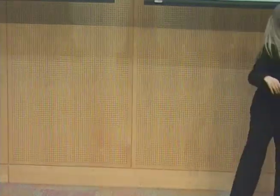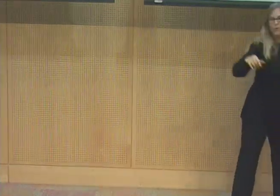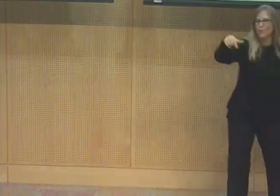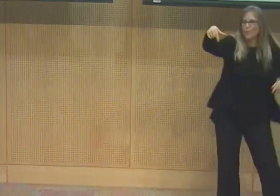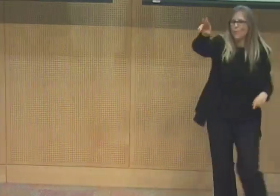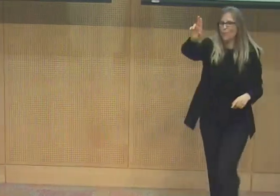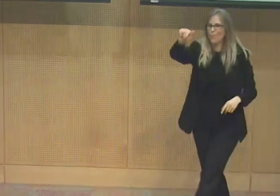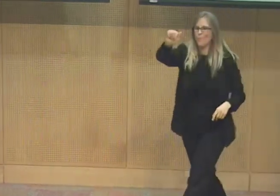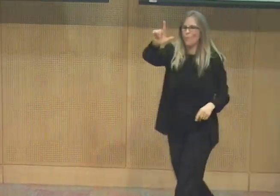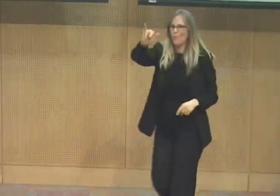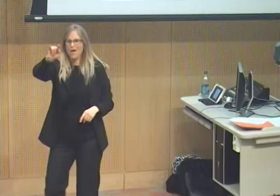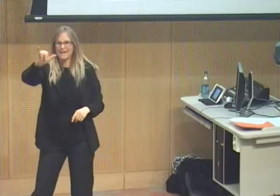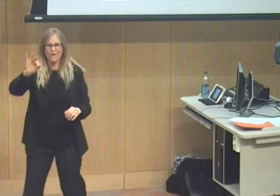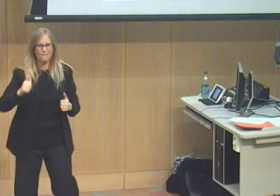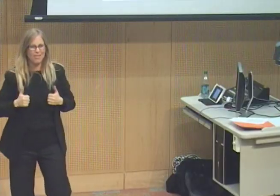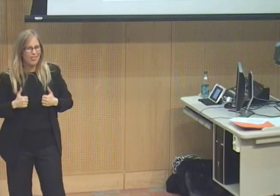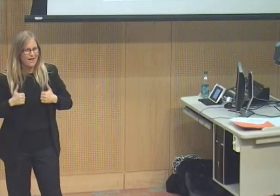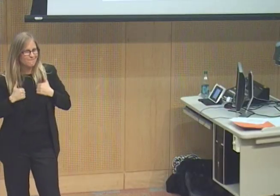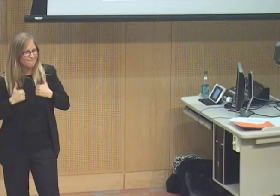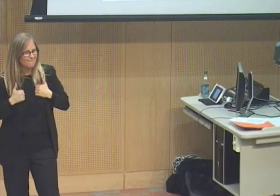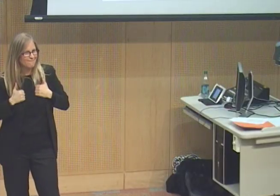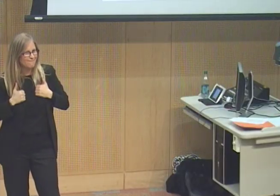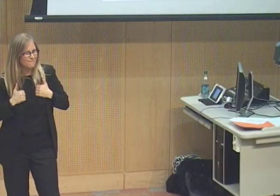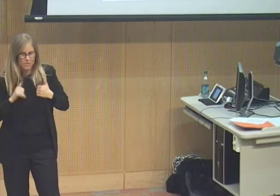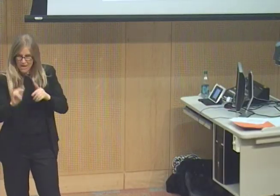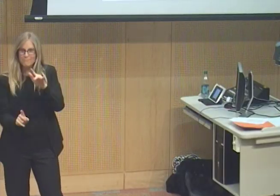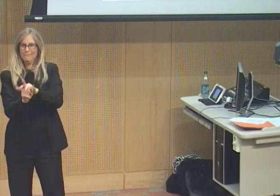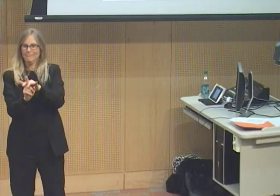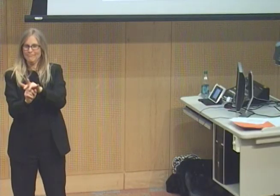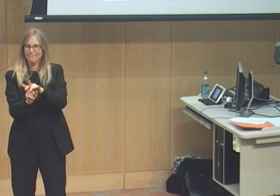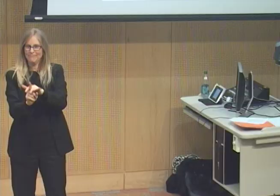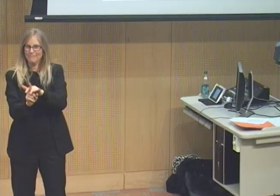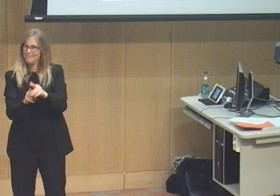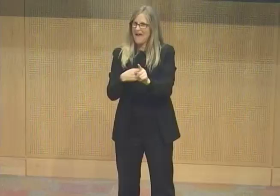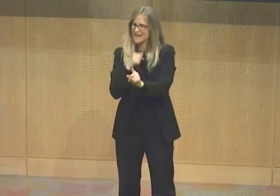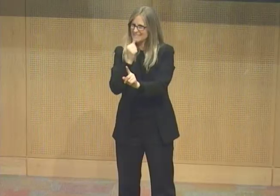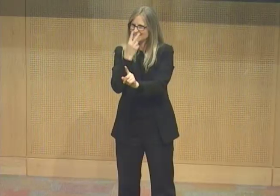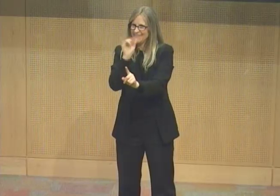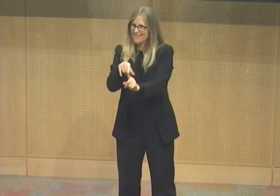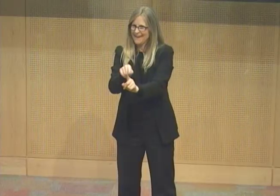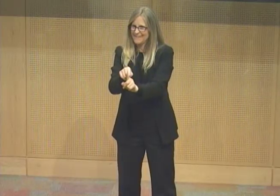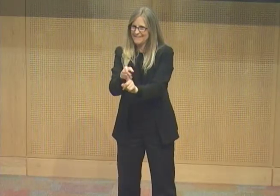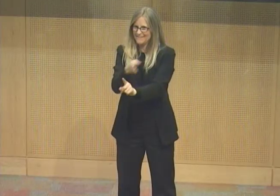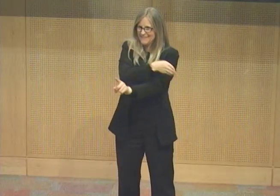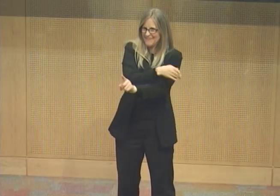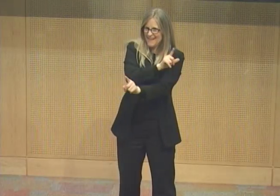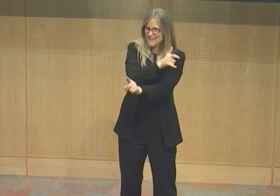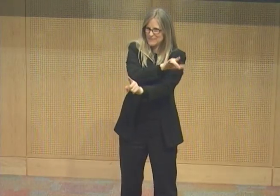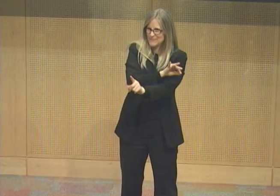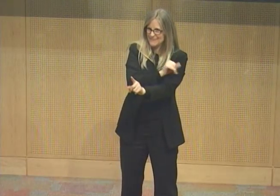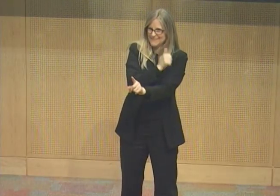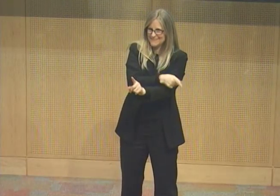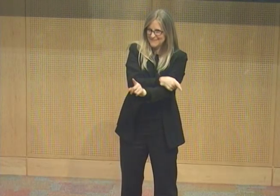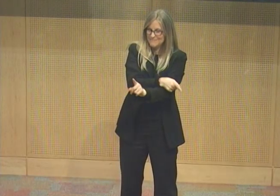and this idea of quality of life was something new that came up when I was analyzing implications.